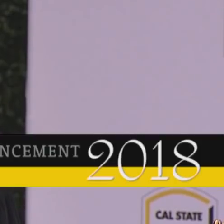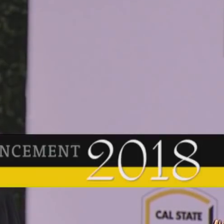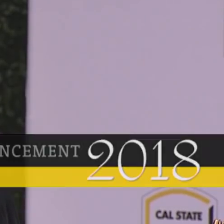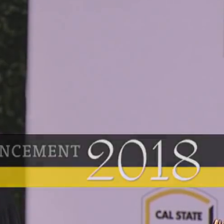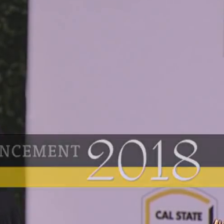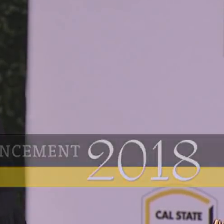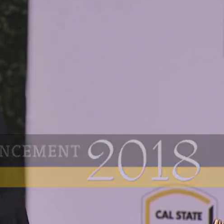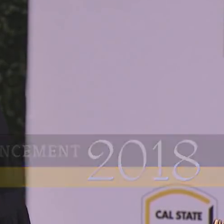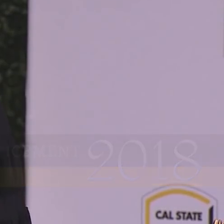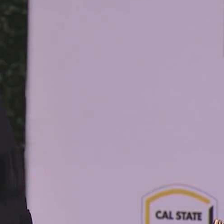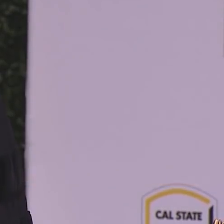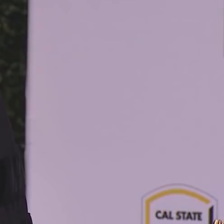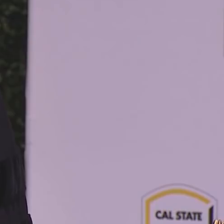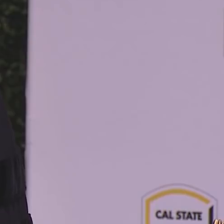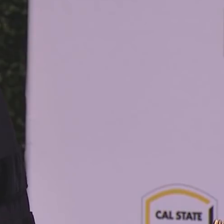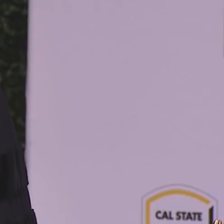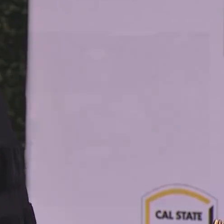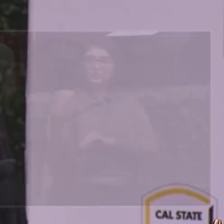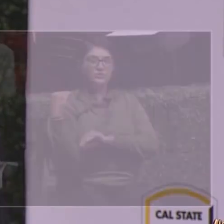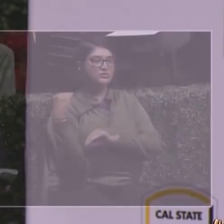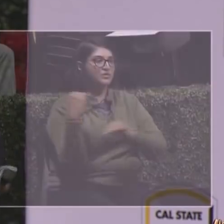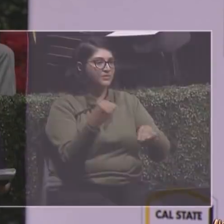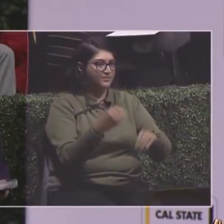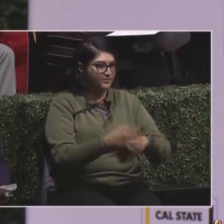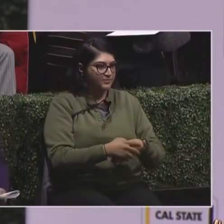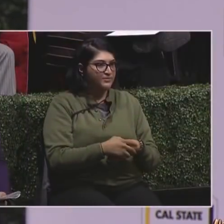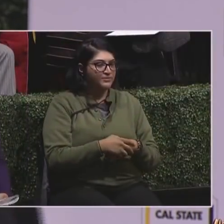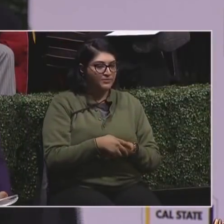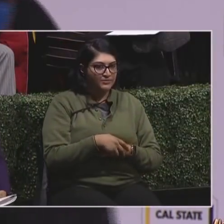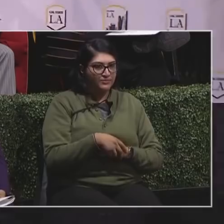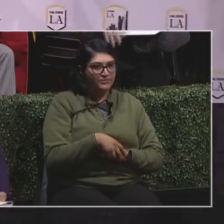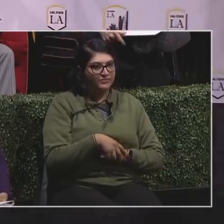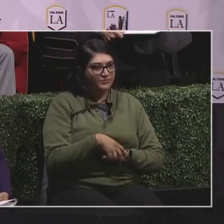THE CANDIDATES FOR DEGREES IN THE COLLEGE OF BUSINESS AND ECONOMICS.